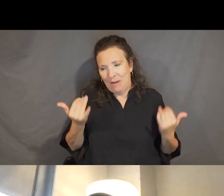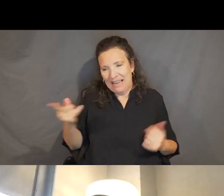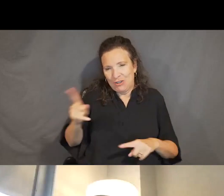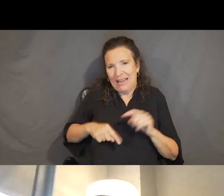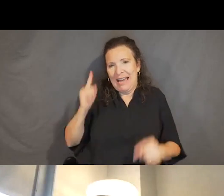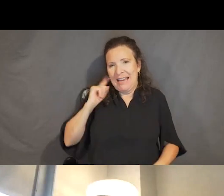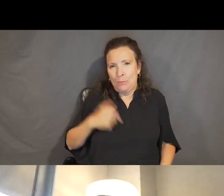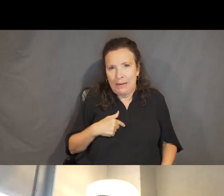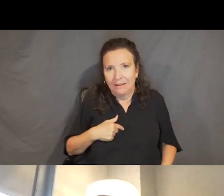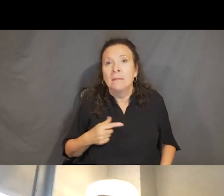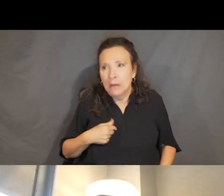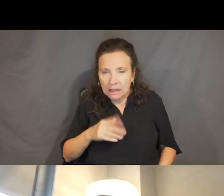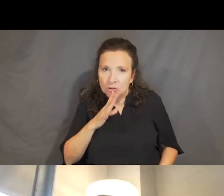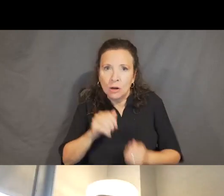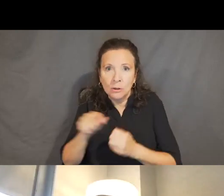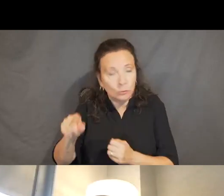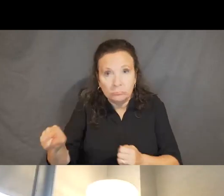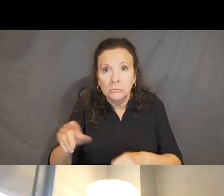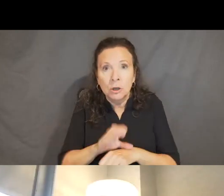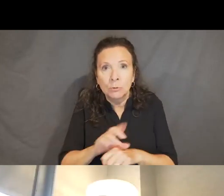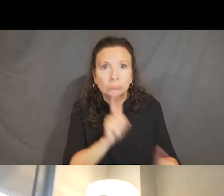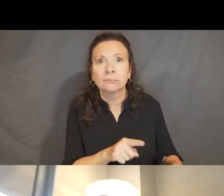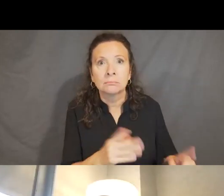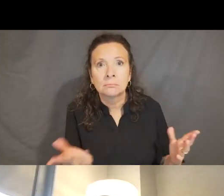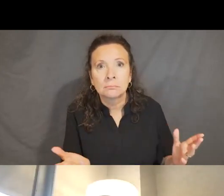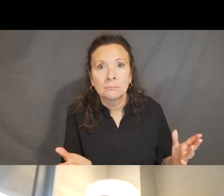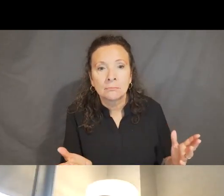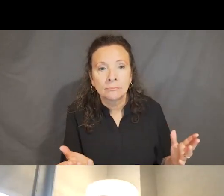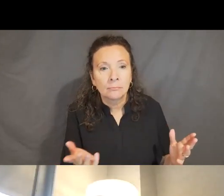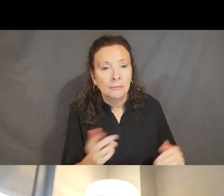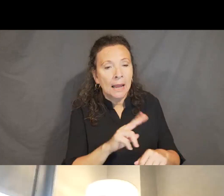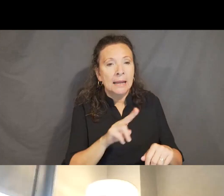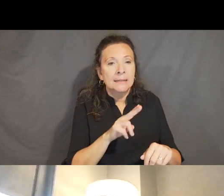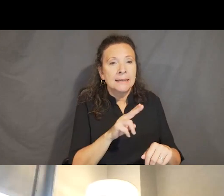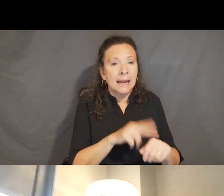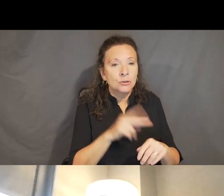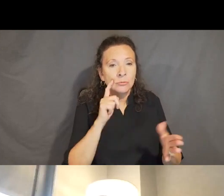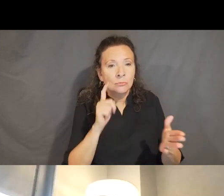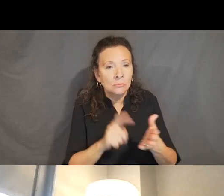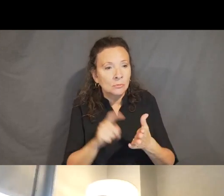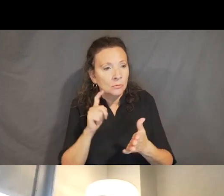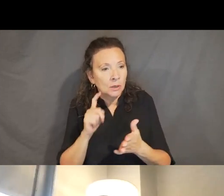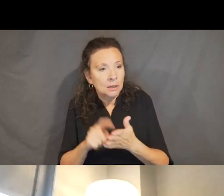Natural language processing. Image recognition. Tagging different people in photos. Being able to